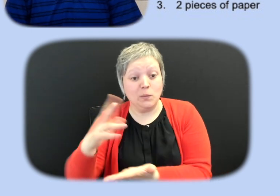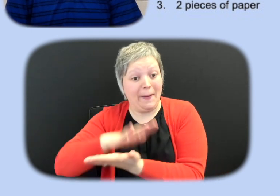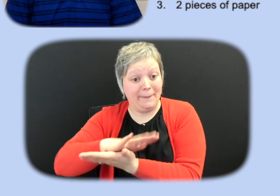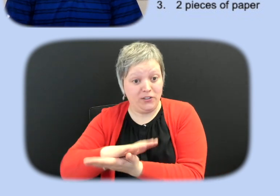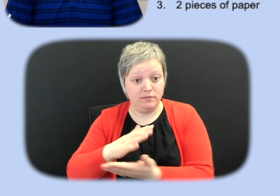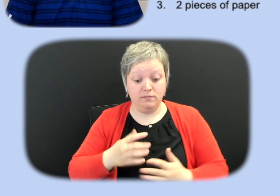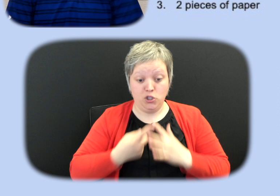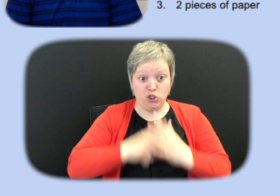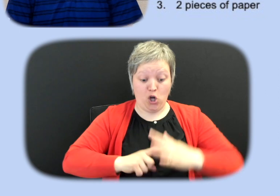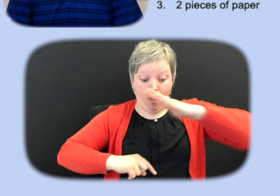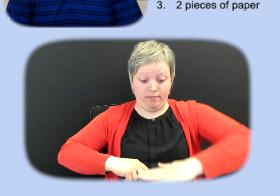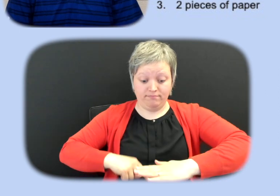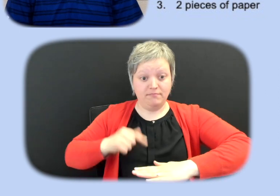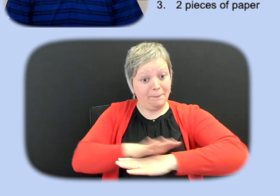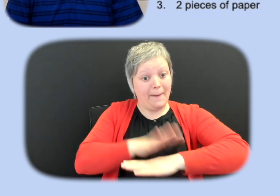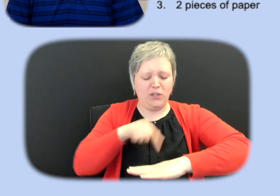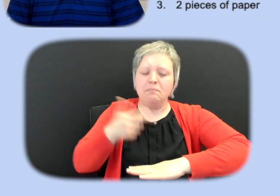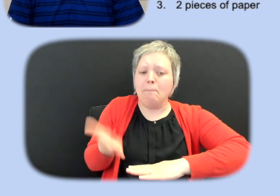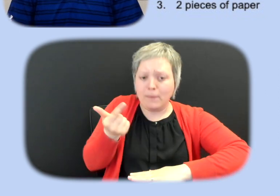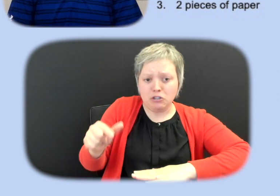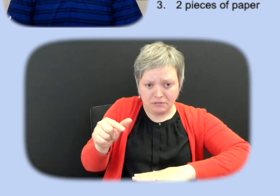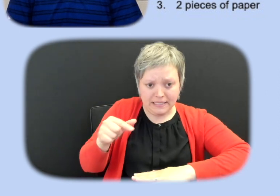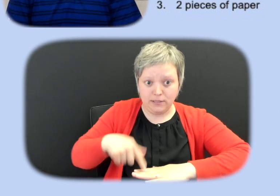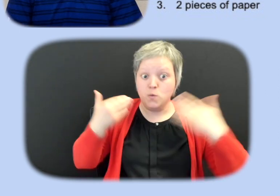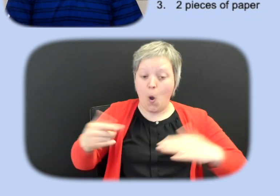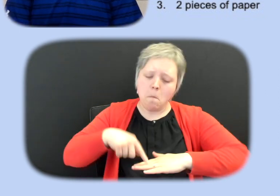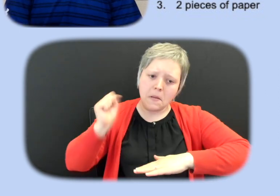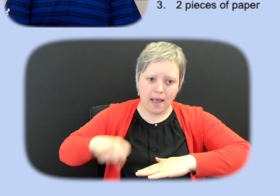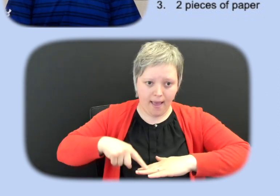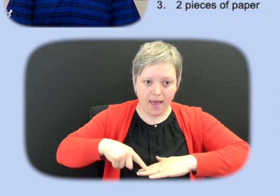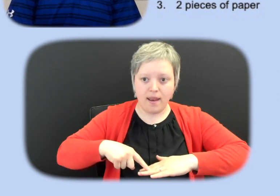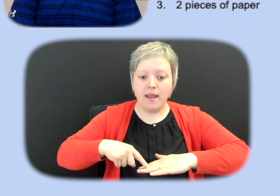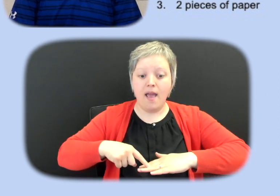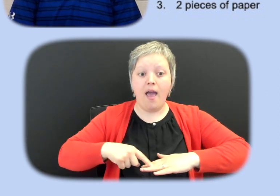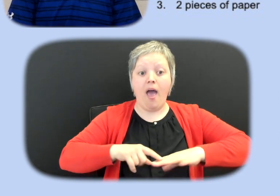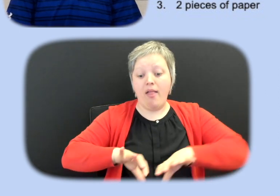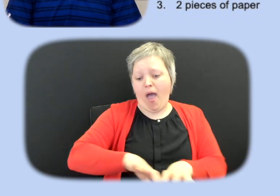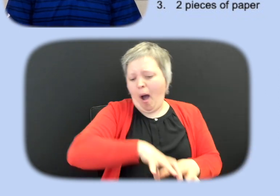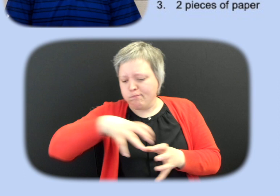could be green or not. Next, we are going to put all 10 items in a pile in the front of the line.